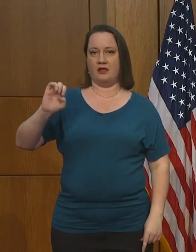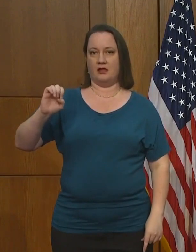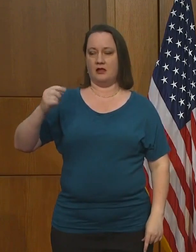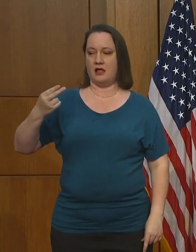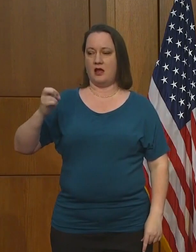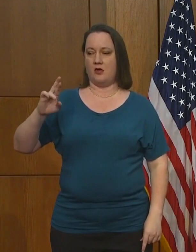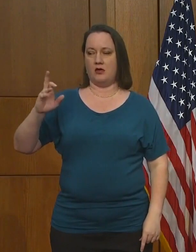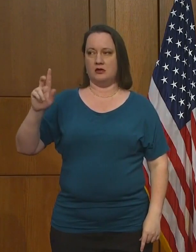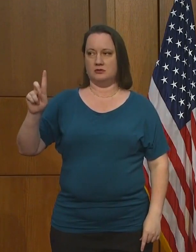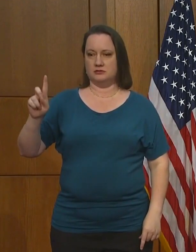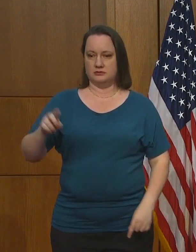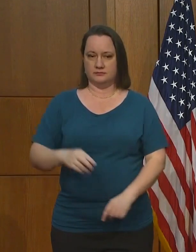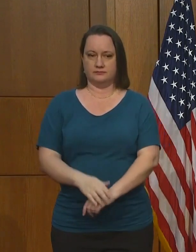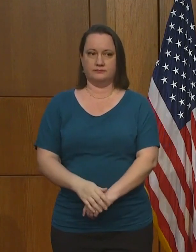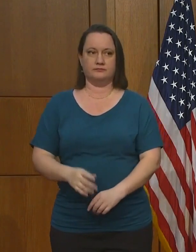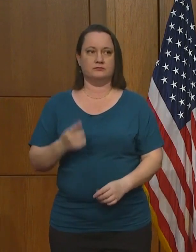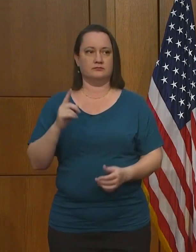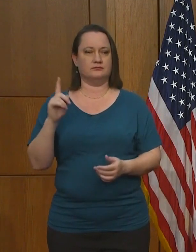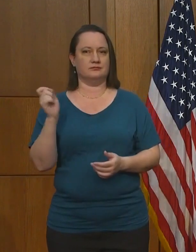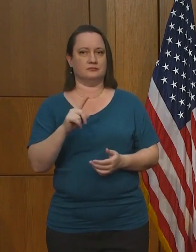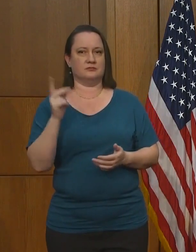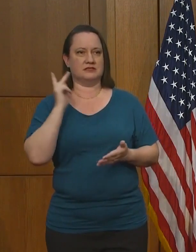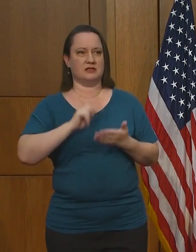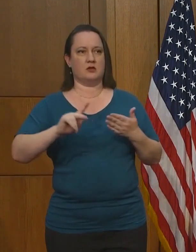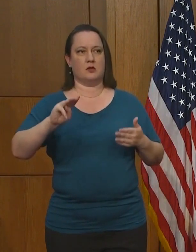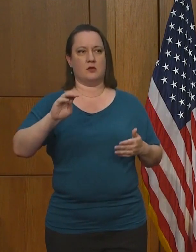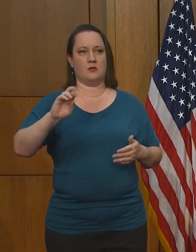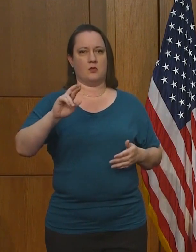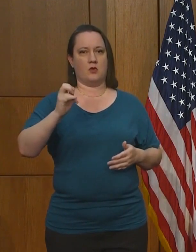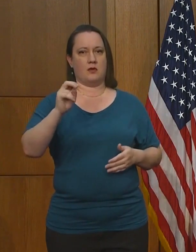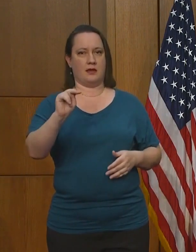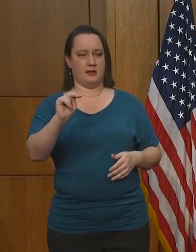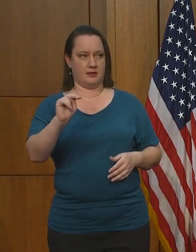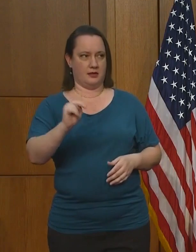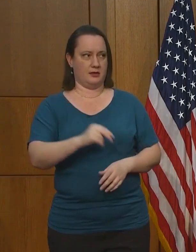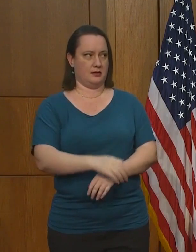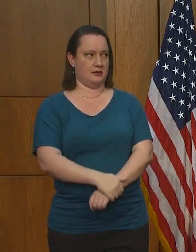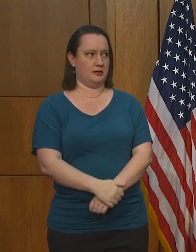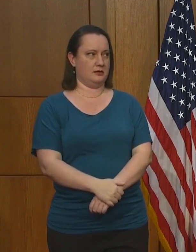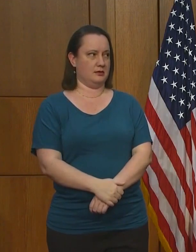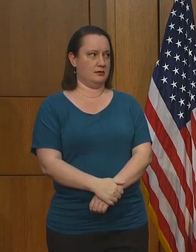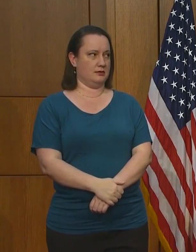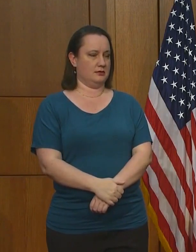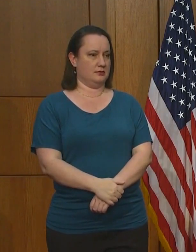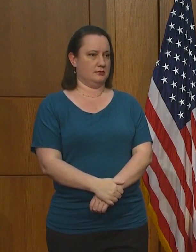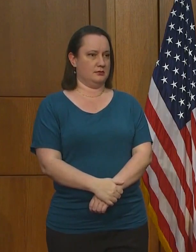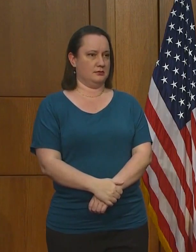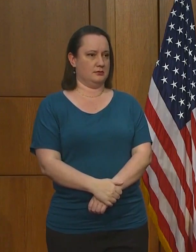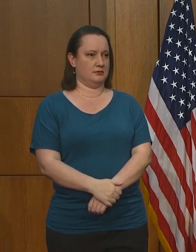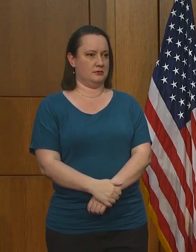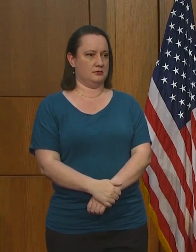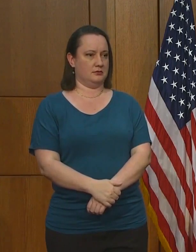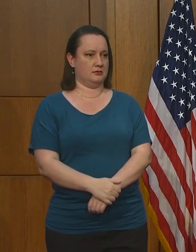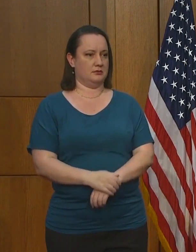HERALD. THANK YOU THE QUESTION IS SECRETARY MORAN. IN A